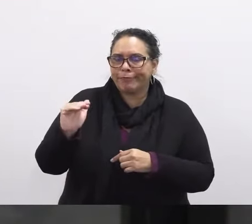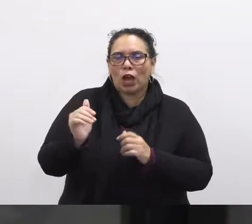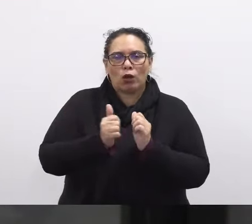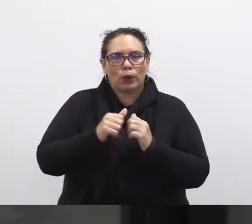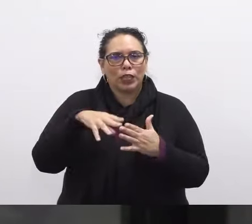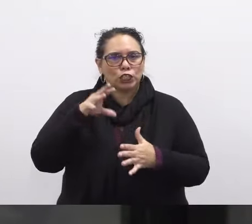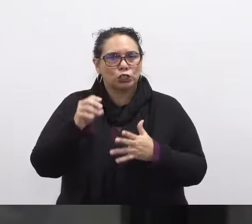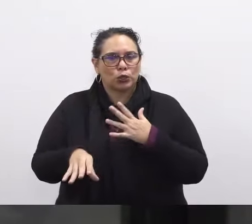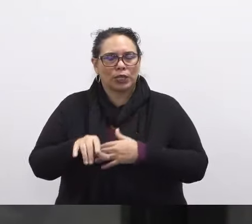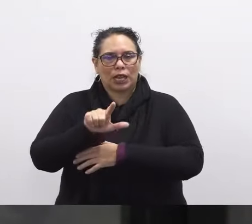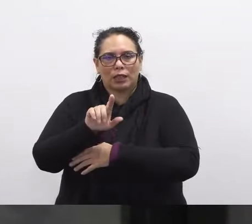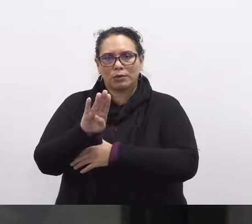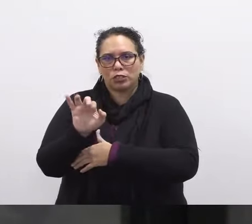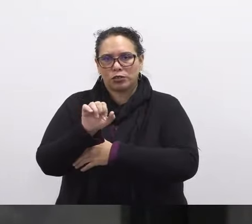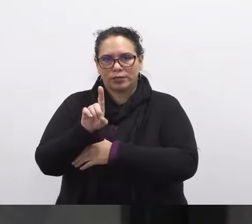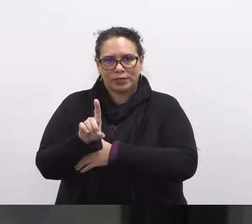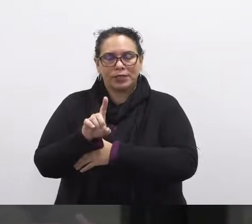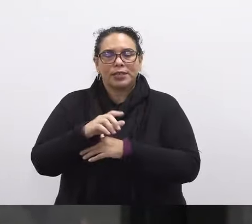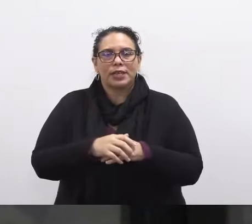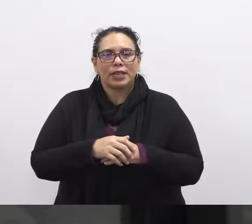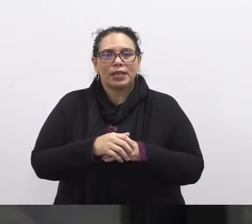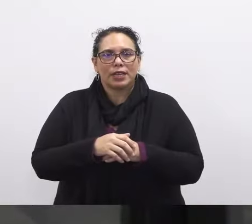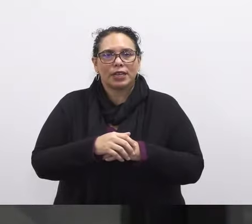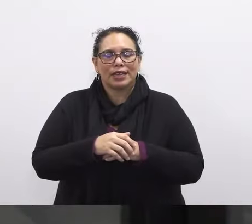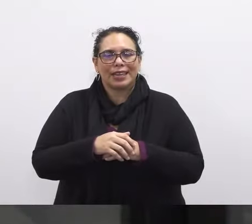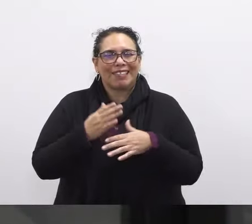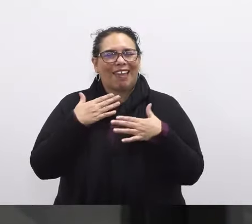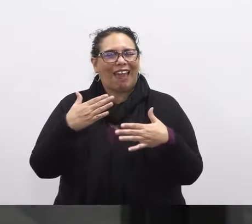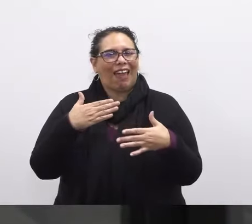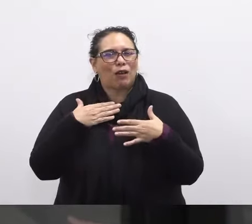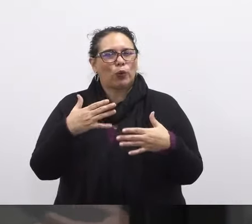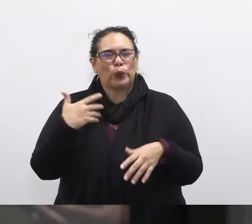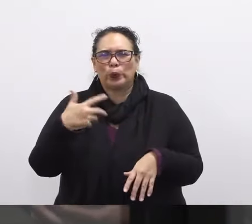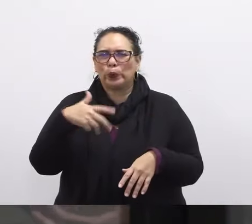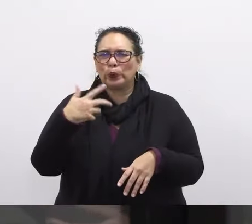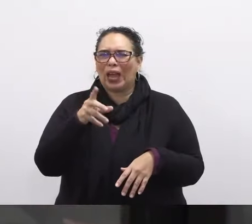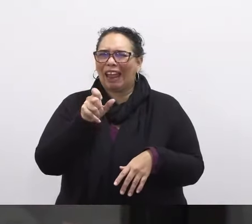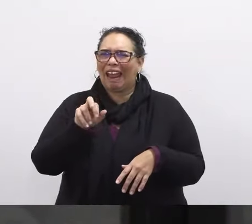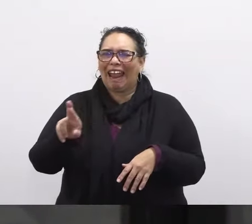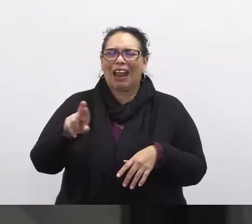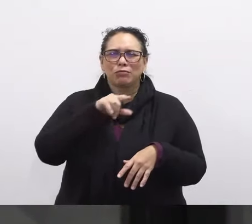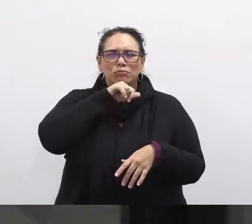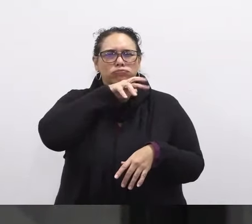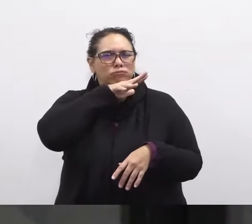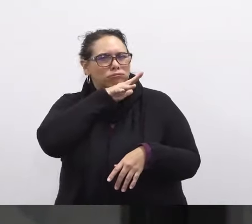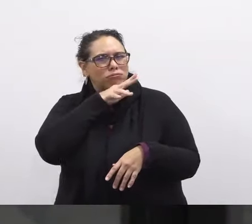at Long Beach Unified School District, the air we breathe is becoming more and more contaminated as we speak.